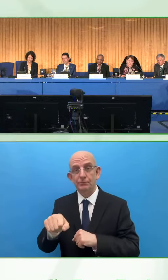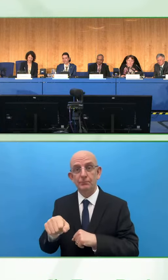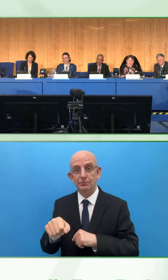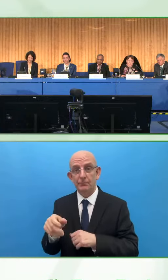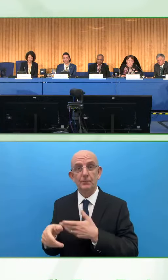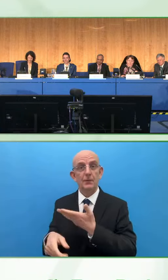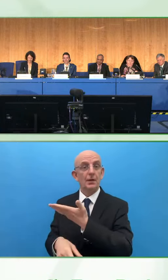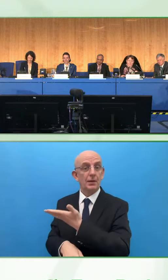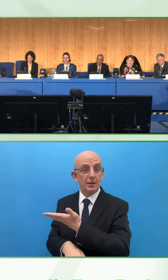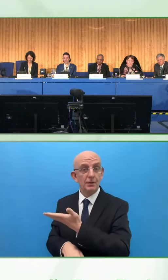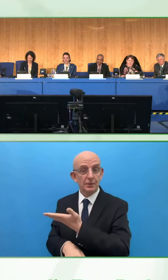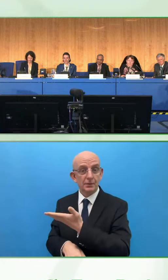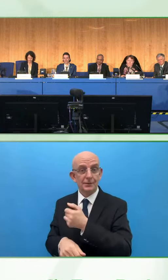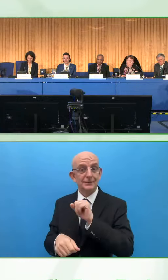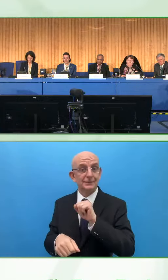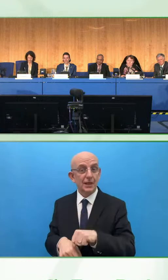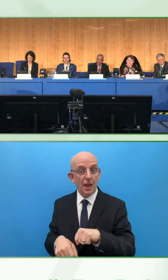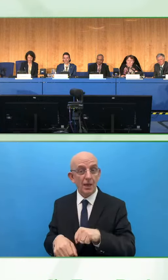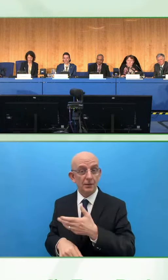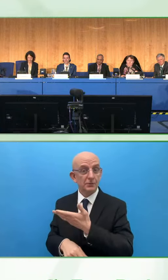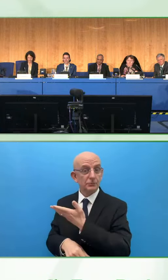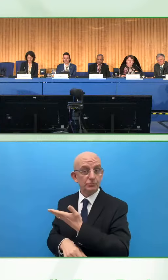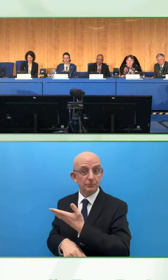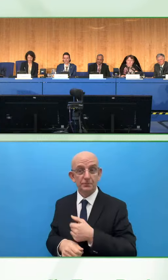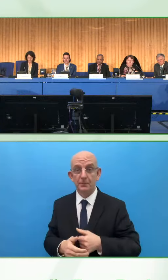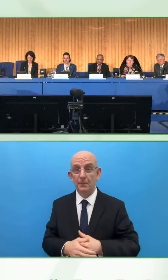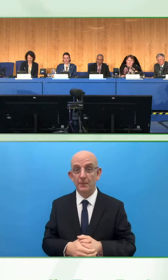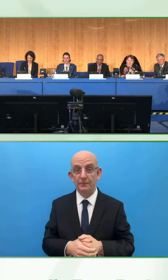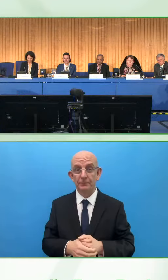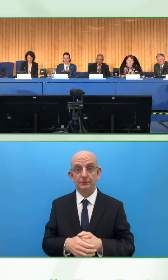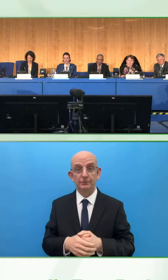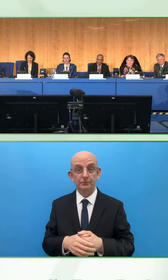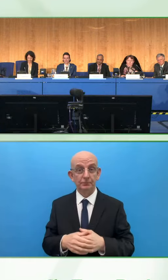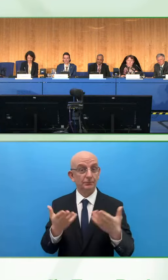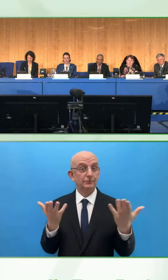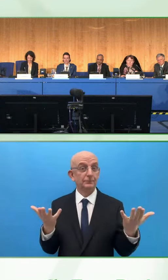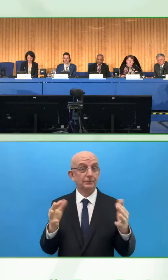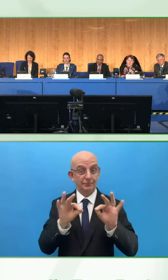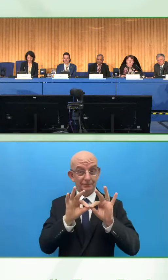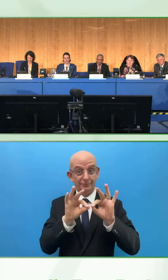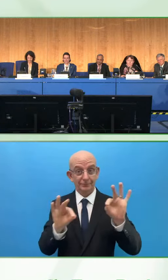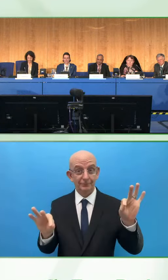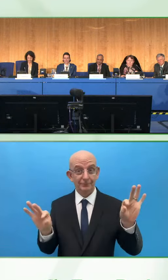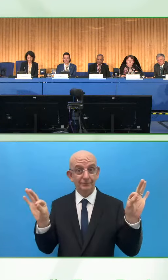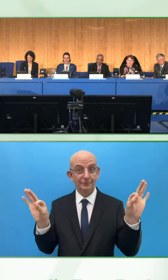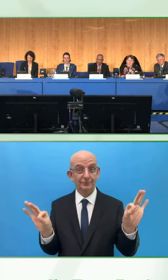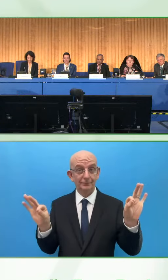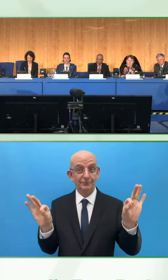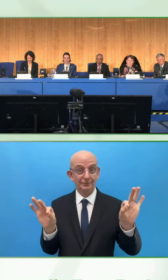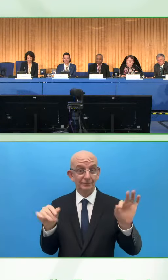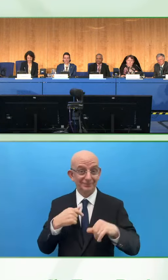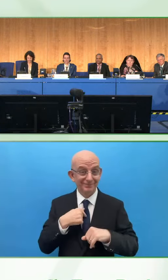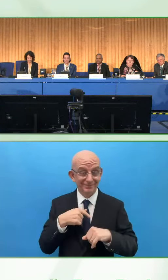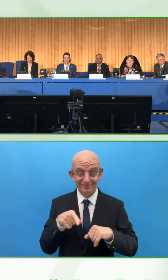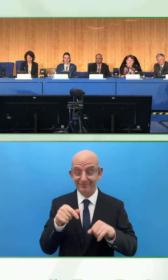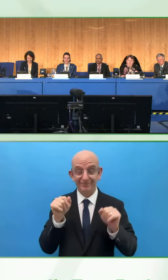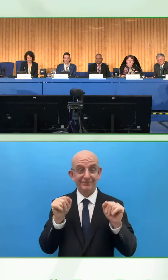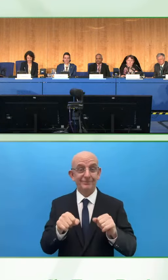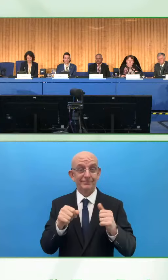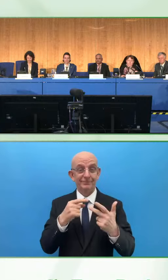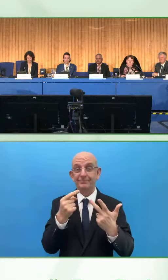I major when they built a house for me that my door handles were flat on top, not rounded